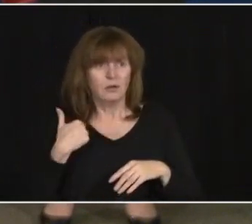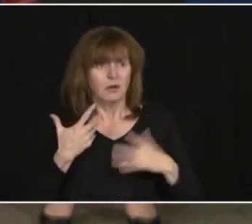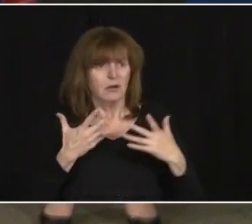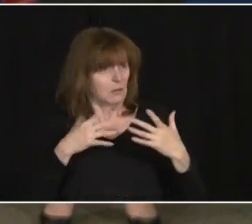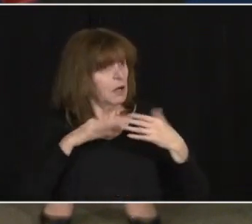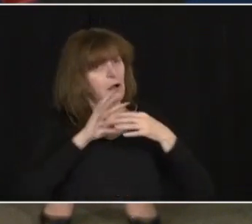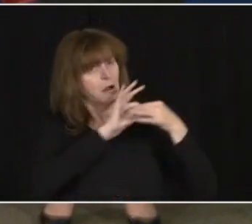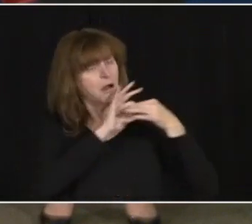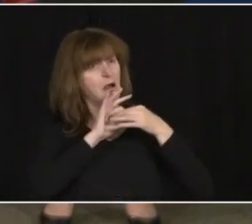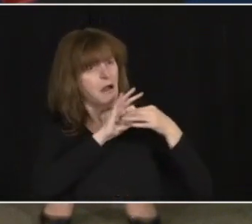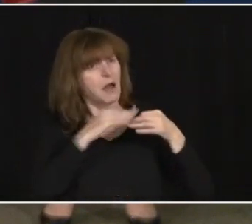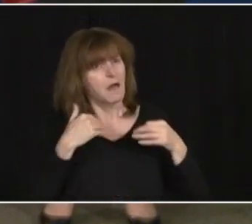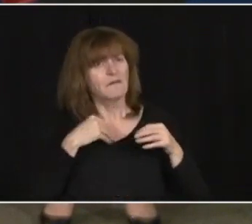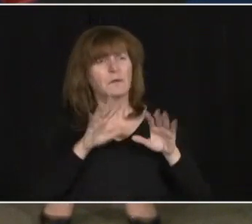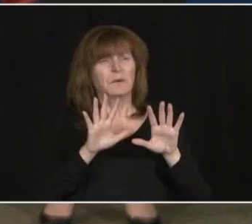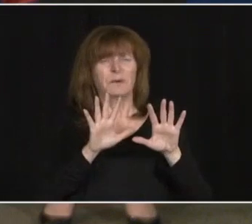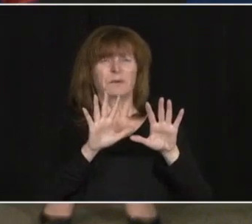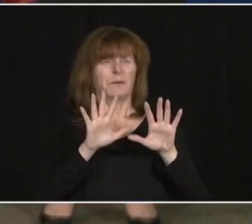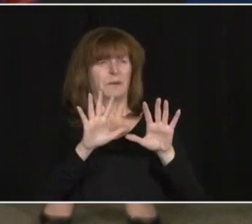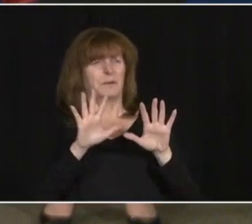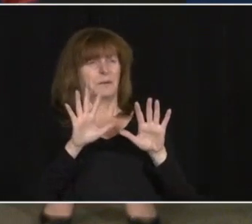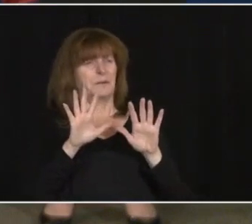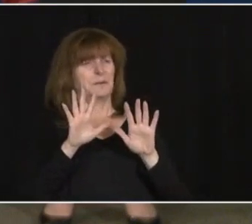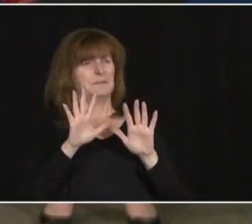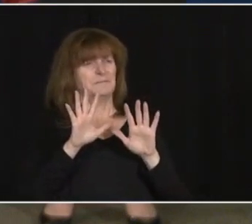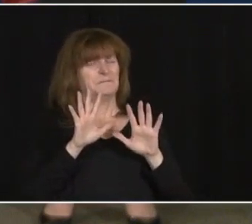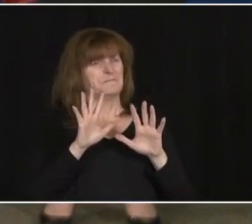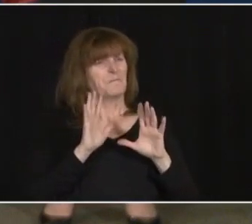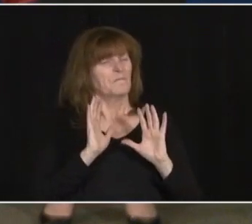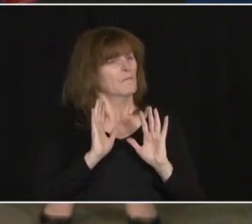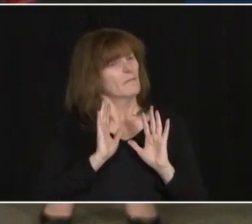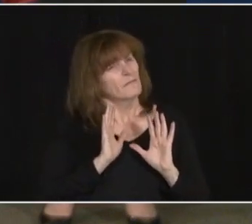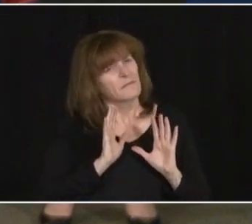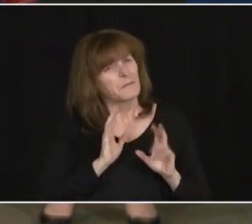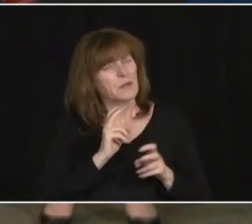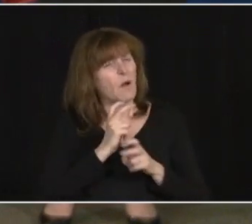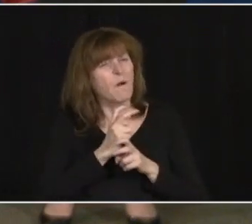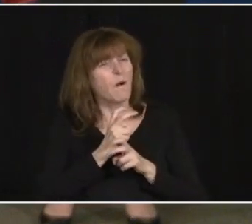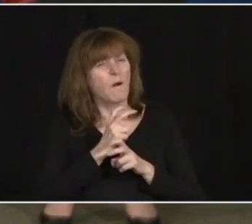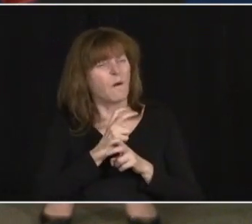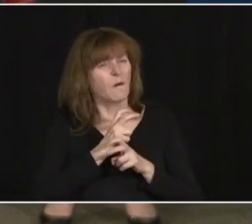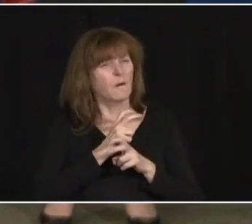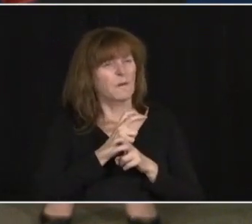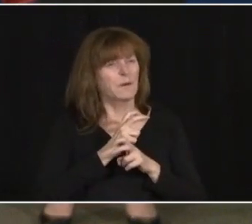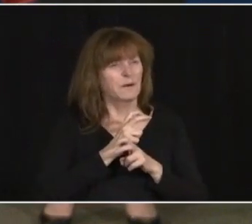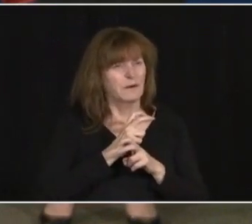to close down the economy and it is twice as difficult to open it back up safely. And our number one